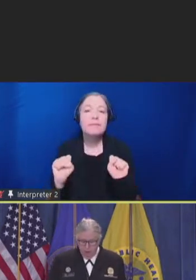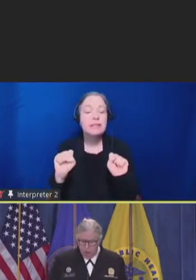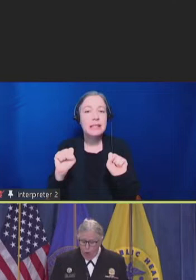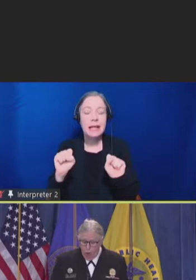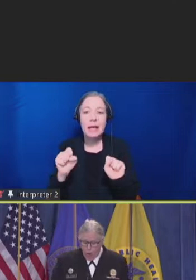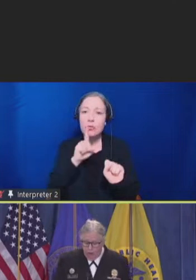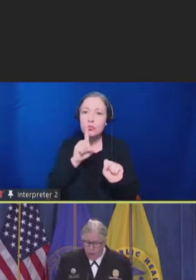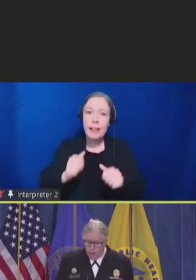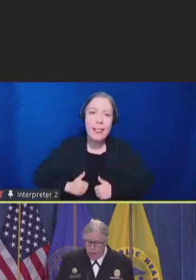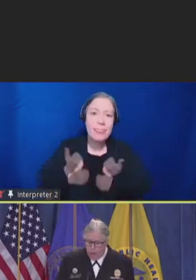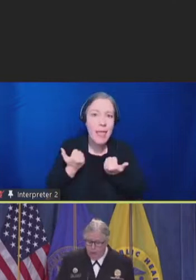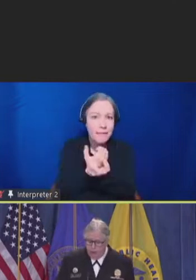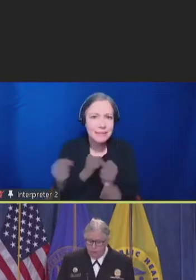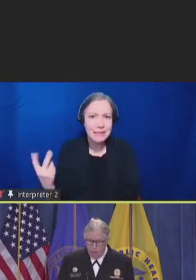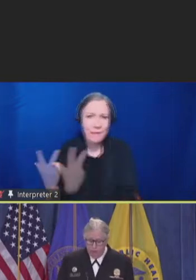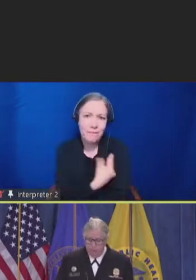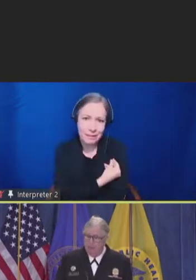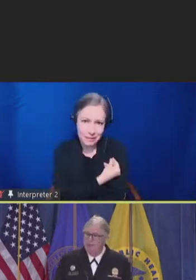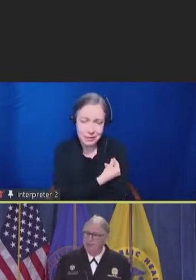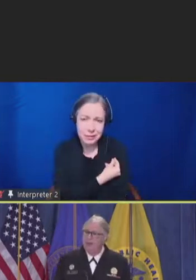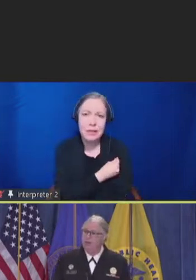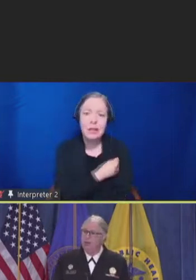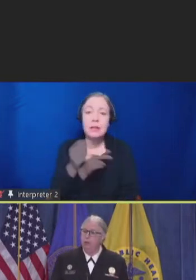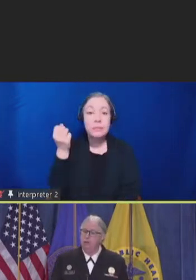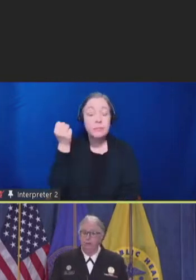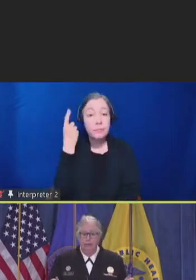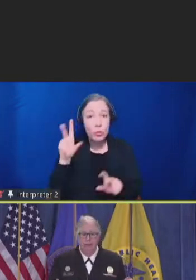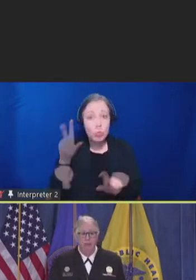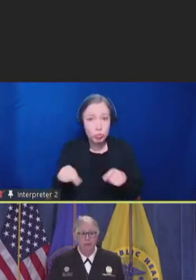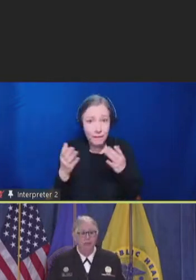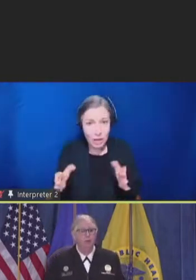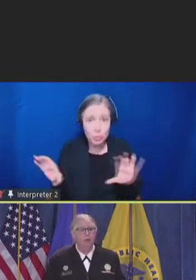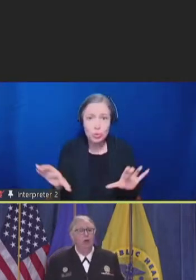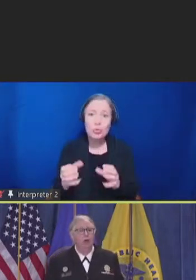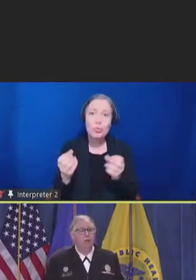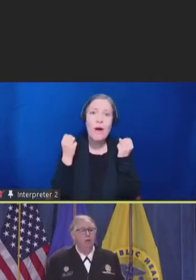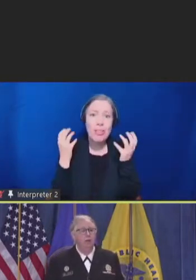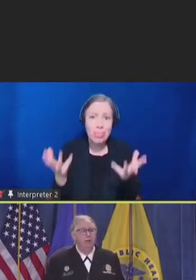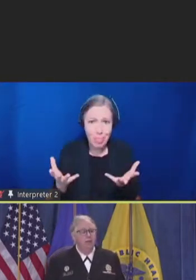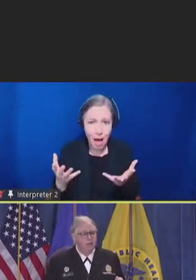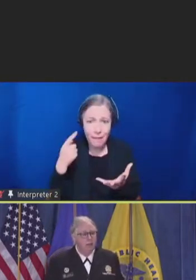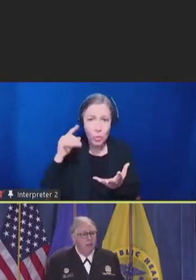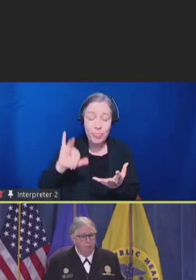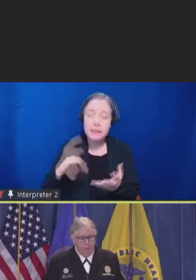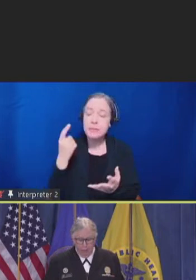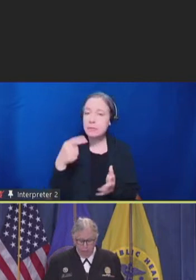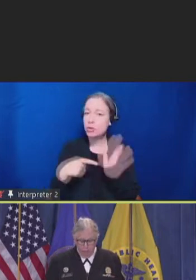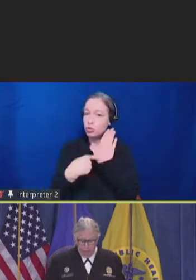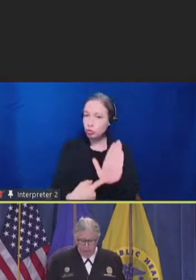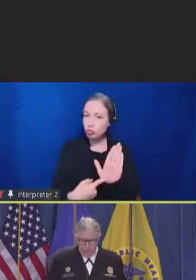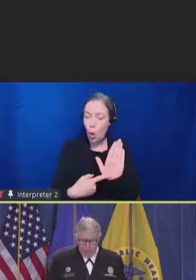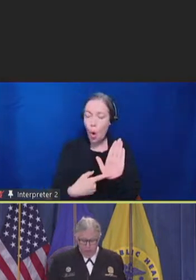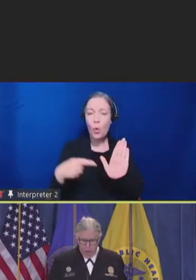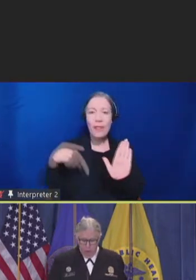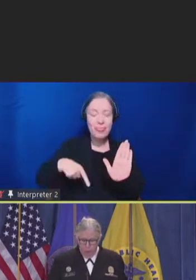Providers already do a lot on this front. But this data shows that we need to even work harder and continue to make improvements.